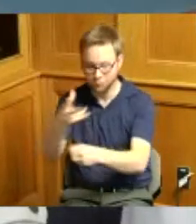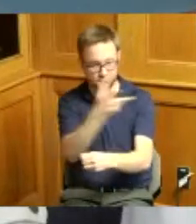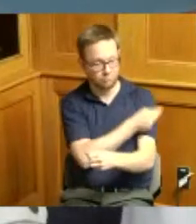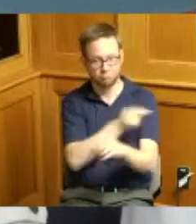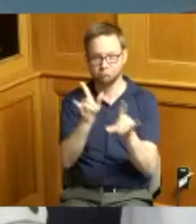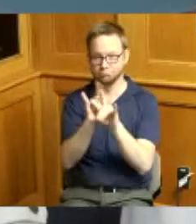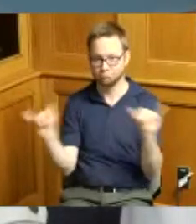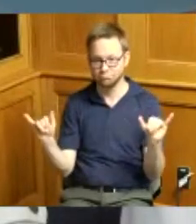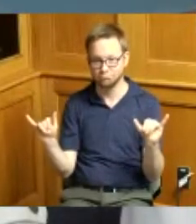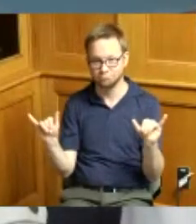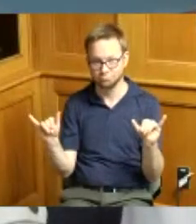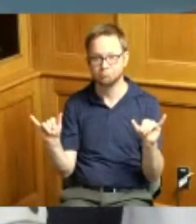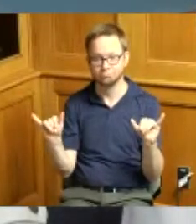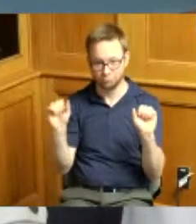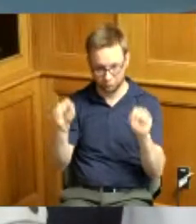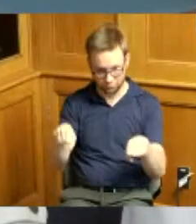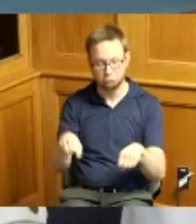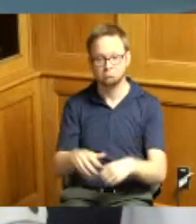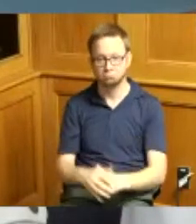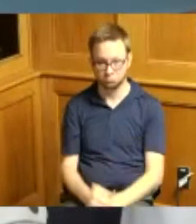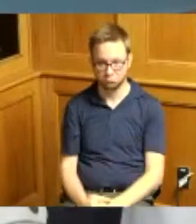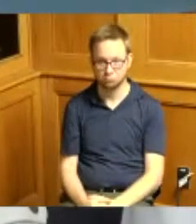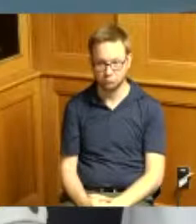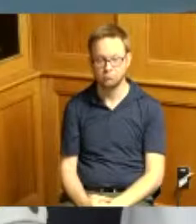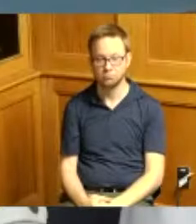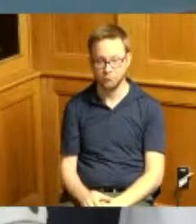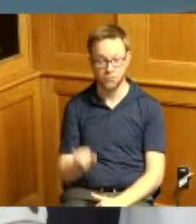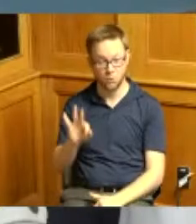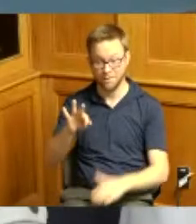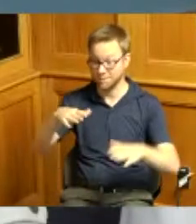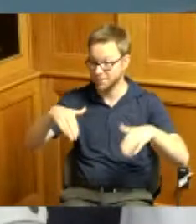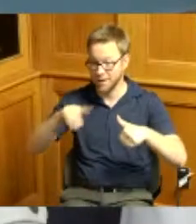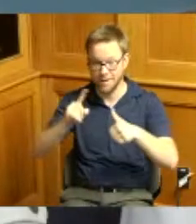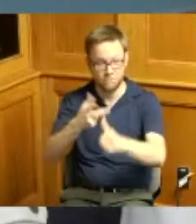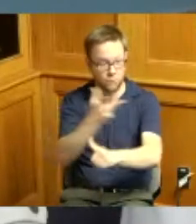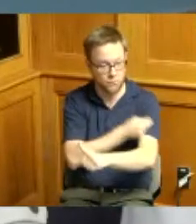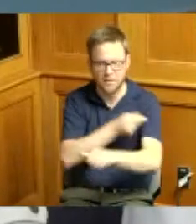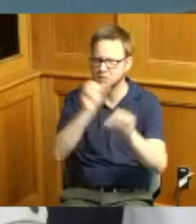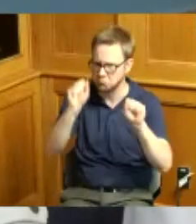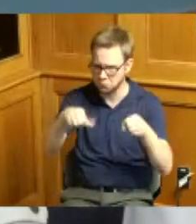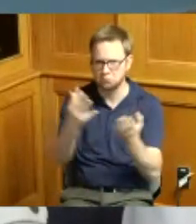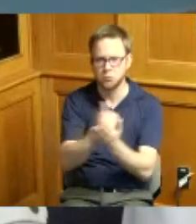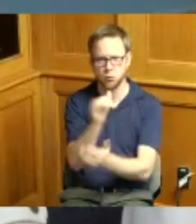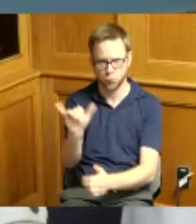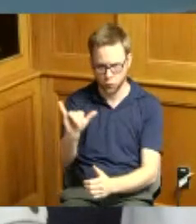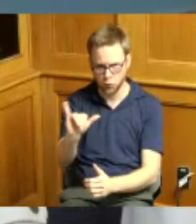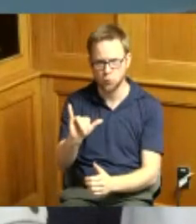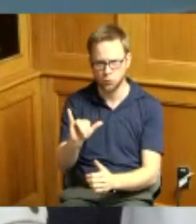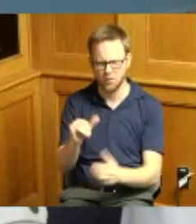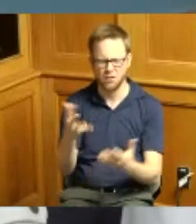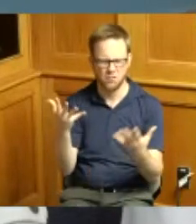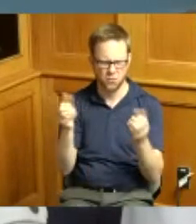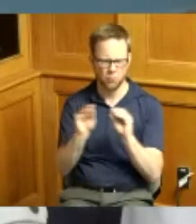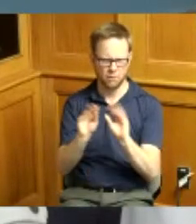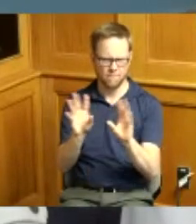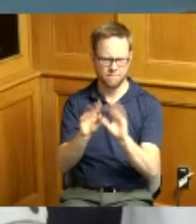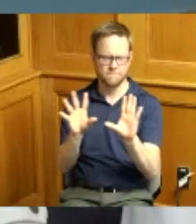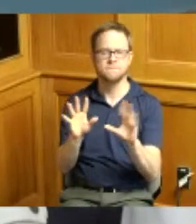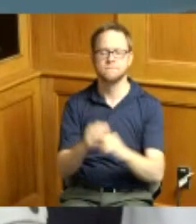and your vaccination if necessary at the same time so just wanted to clear that up and also wanted to